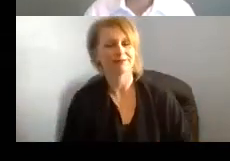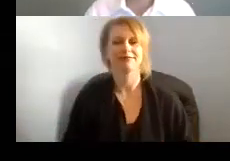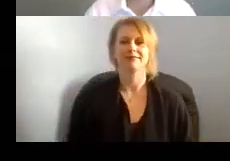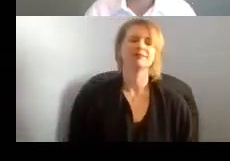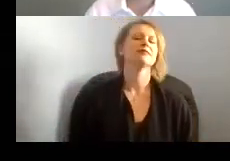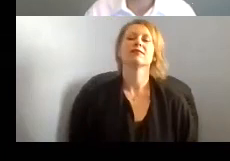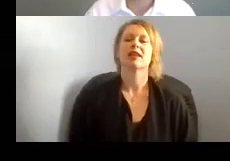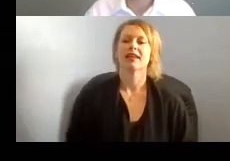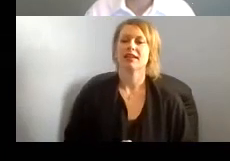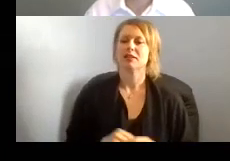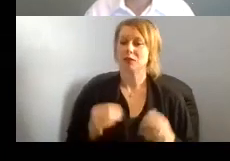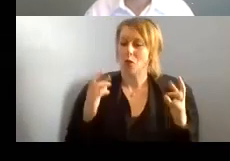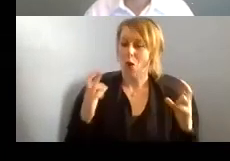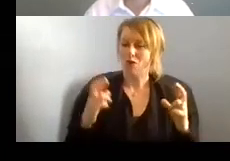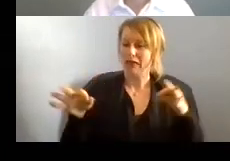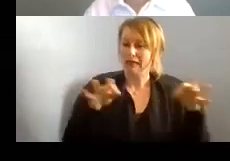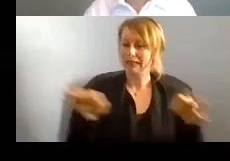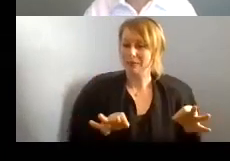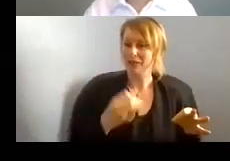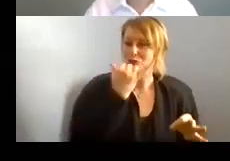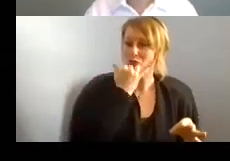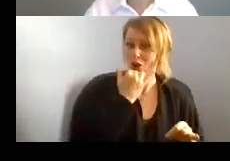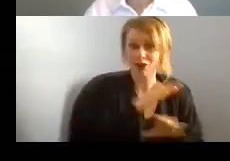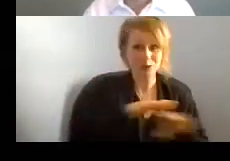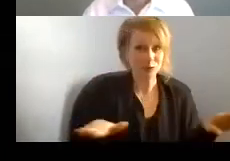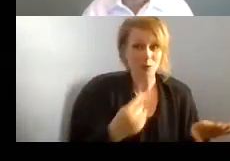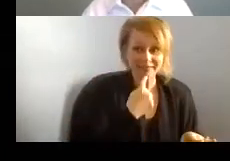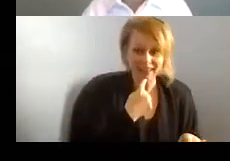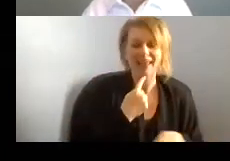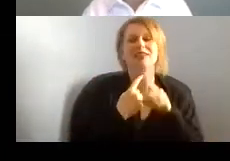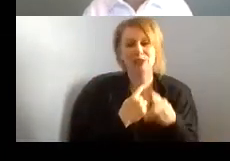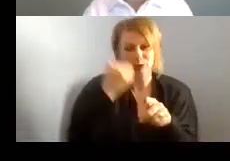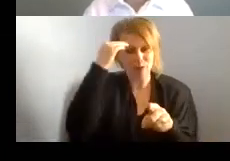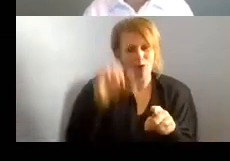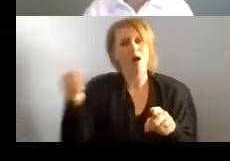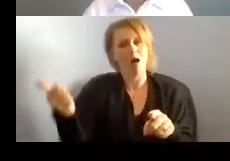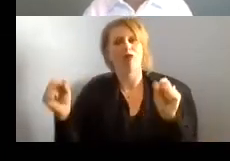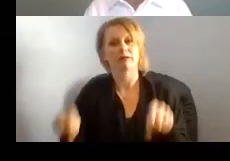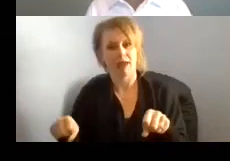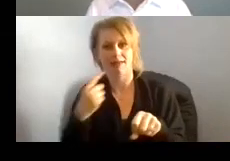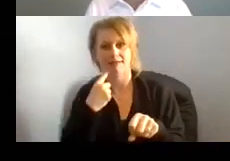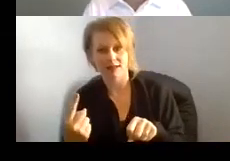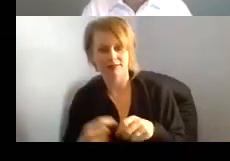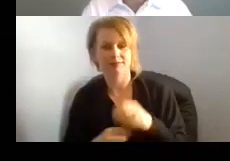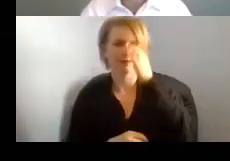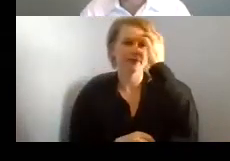wrong things to say, you’ll feel more comfortable that the alternatives can be safe to say. The first is, don’t try and cheer up